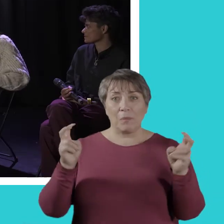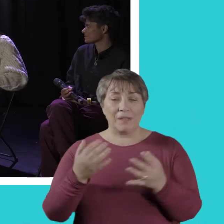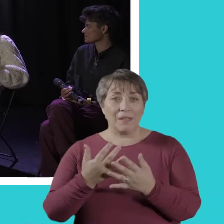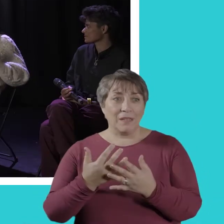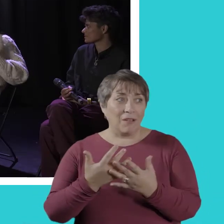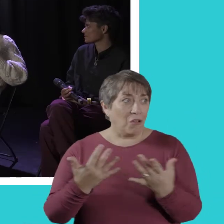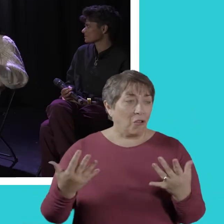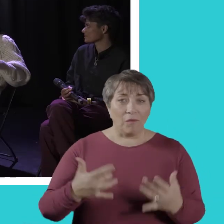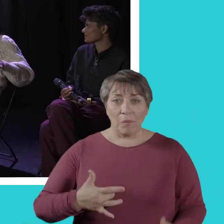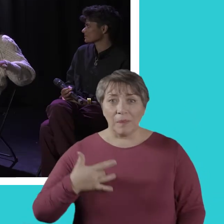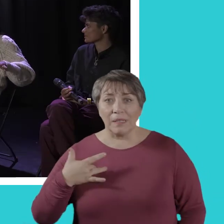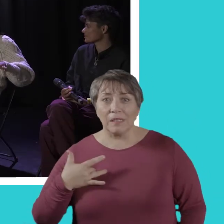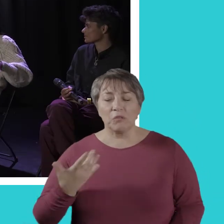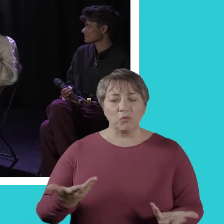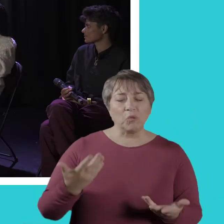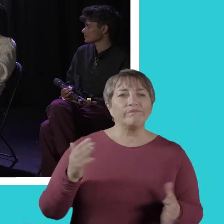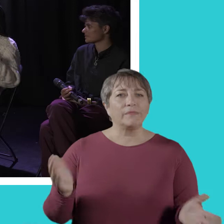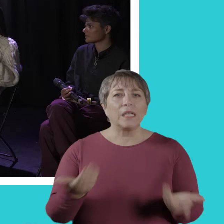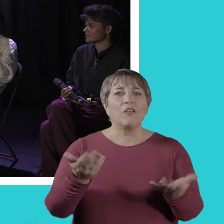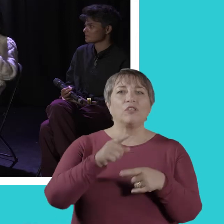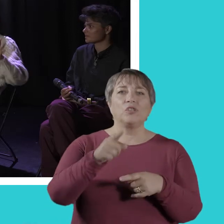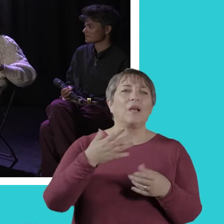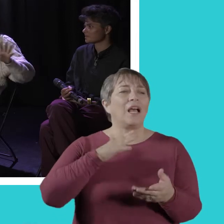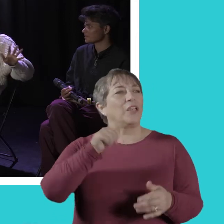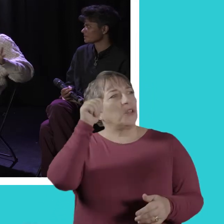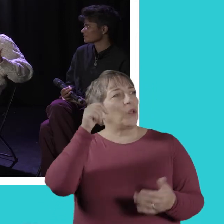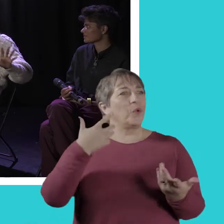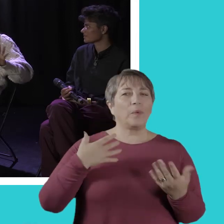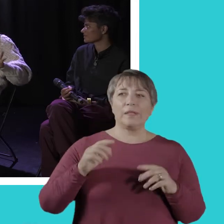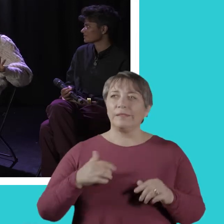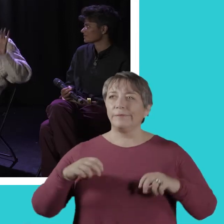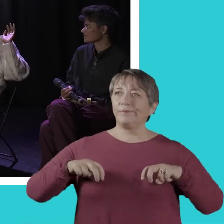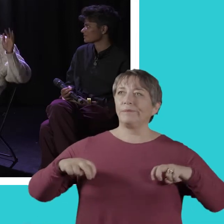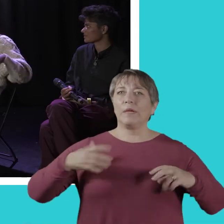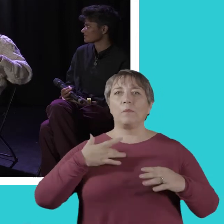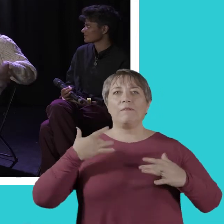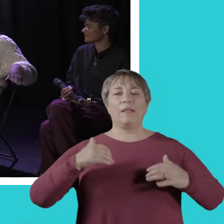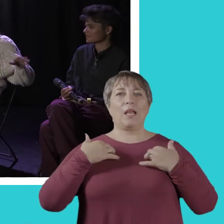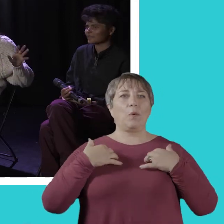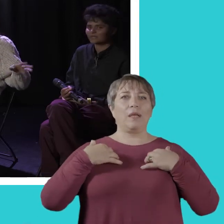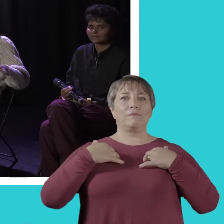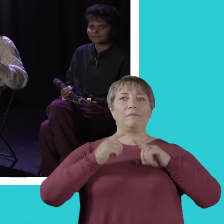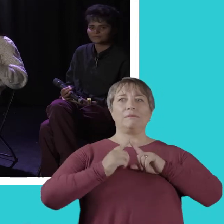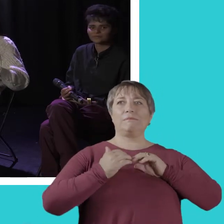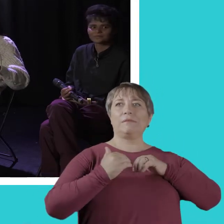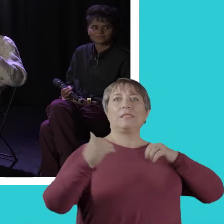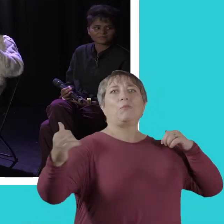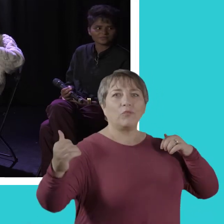So I very very much encourage you I know that we're all kind of sitting up here and it feels a little bit distant but I really really want this to be as interactive as possible.